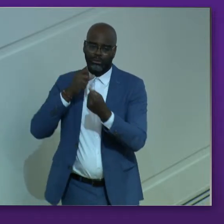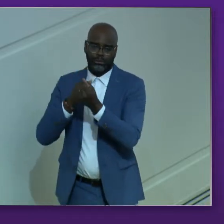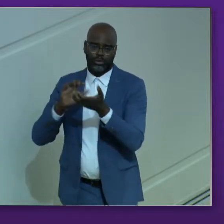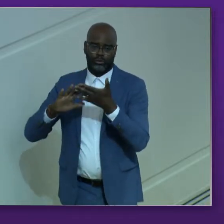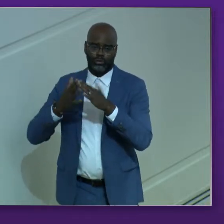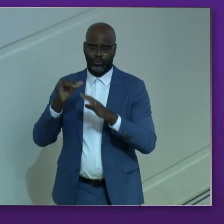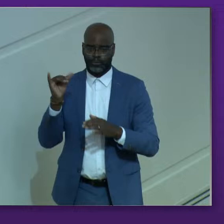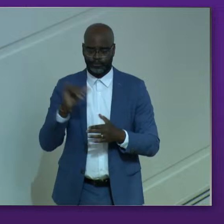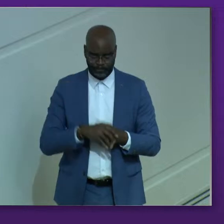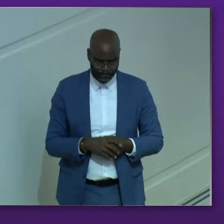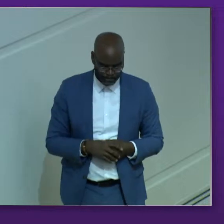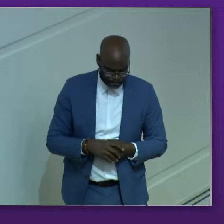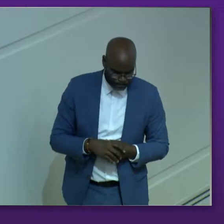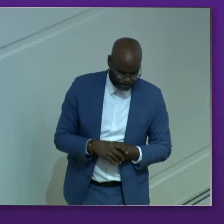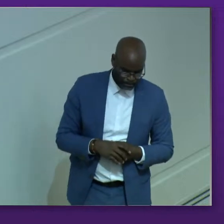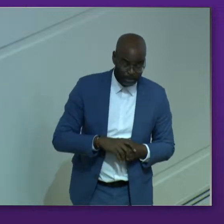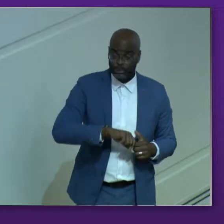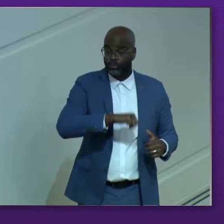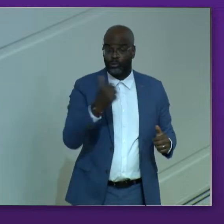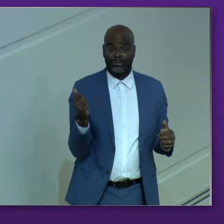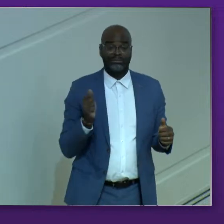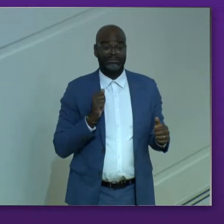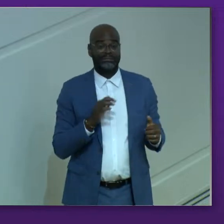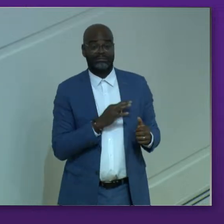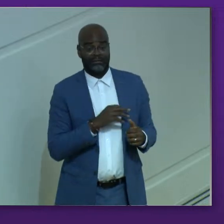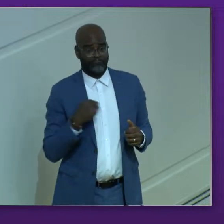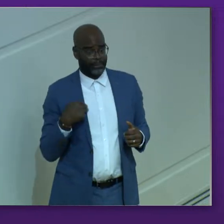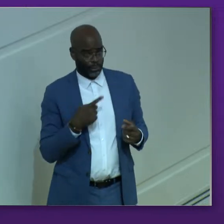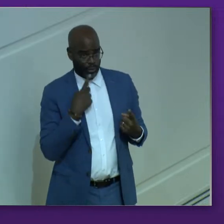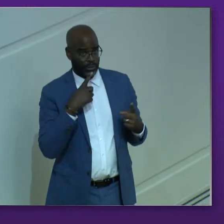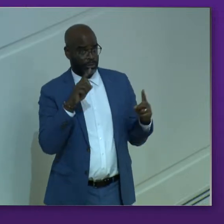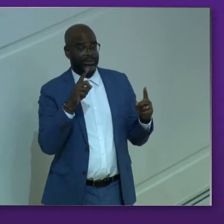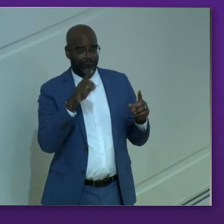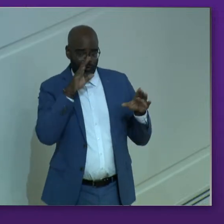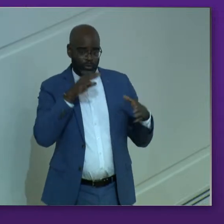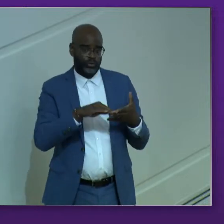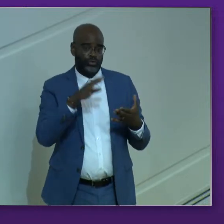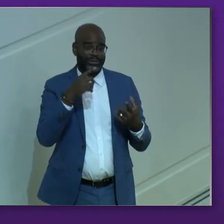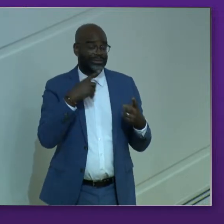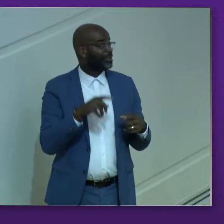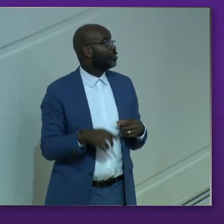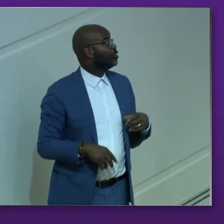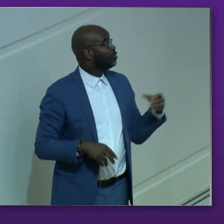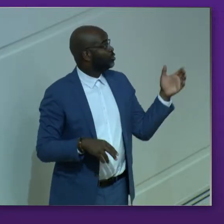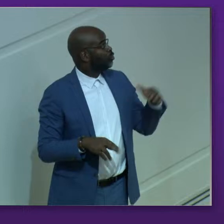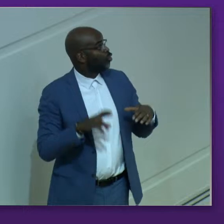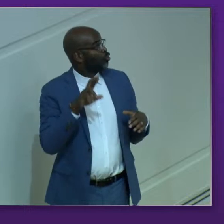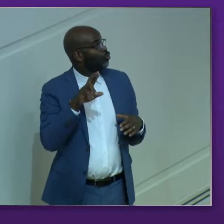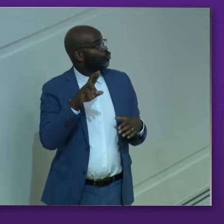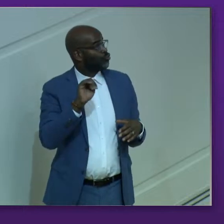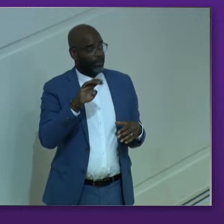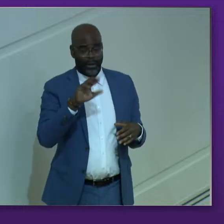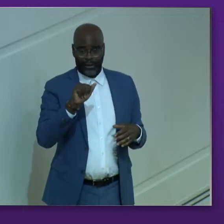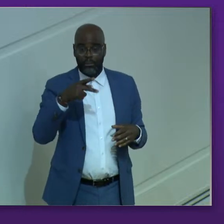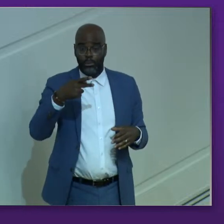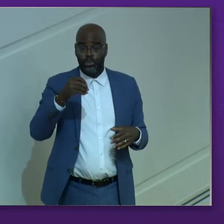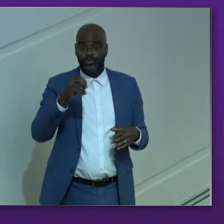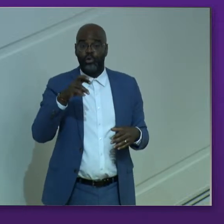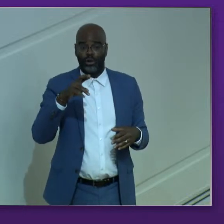FORWARD TO BENEFITING FROM THEIR LEARNING AND TO MAKING OUR INSTITUTION EVEN MORE ACCESSIBLE AND MORE EQUITABLE.